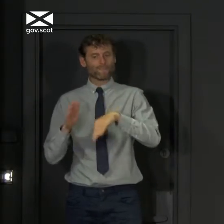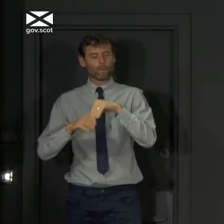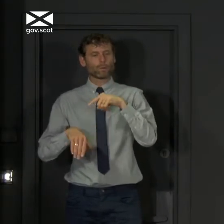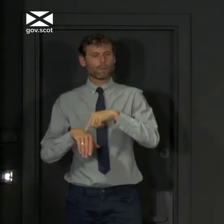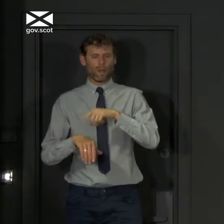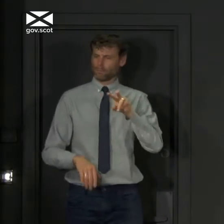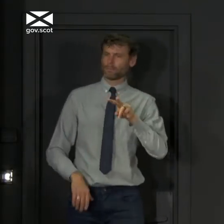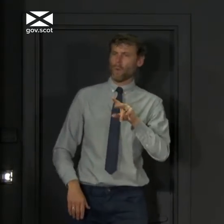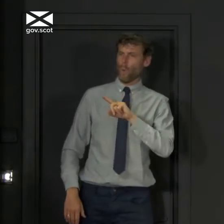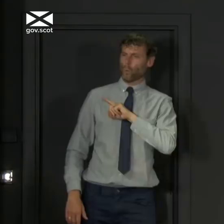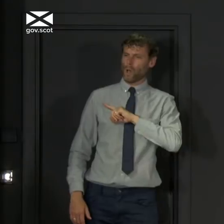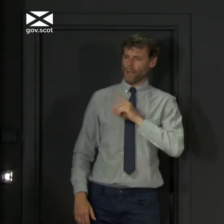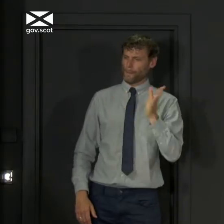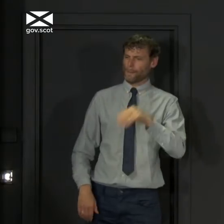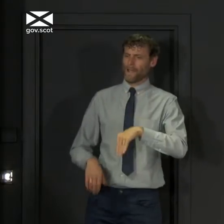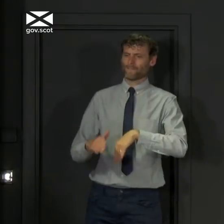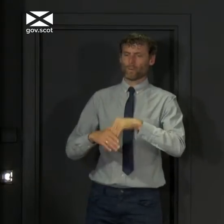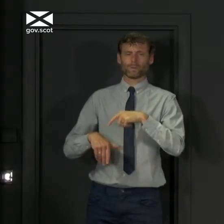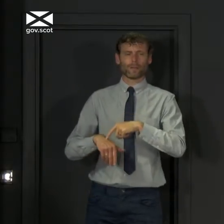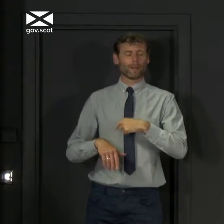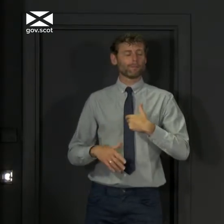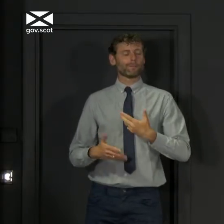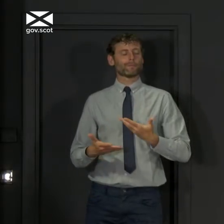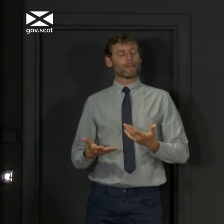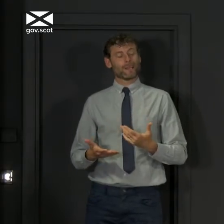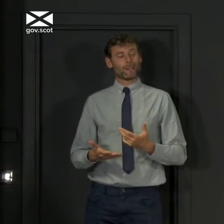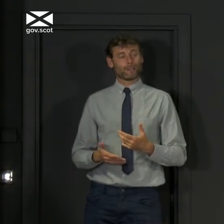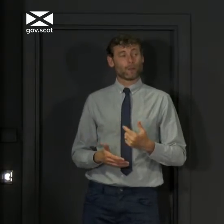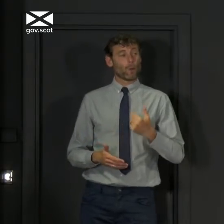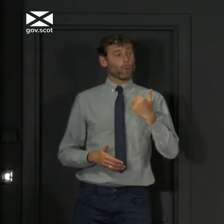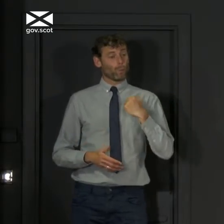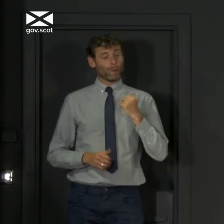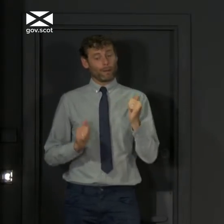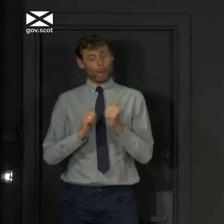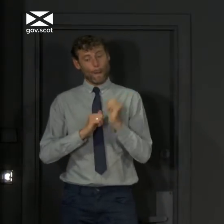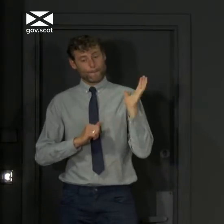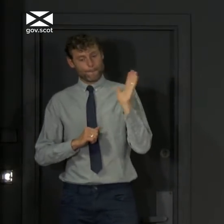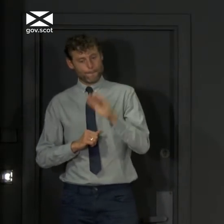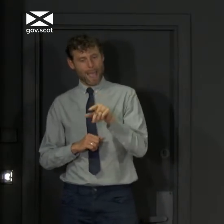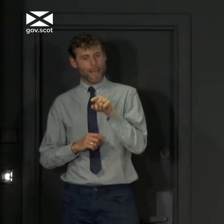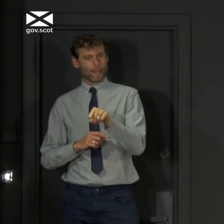children and do it safely, and I think that's what everybody should expect from a government.